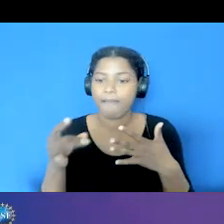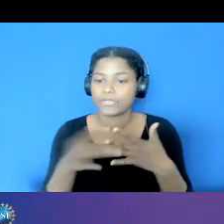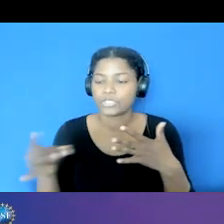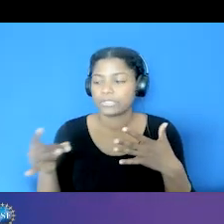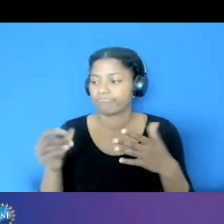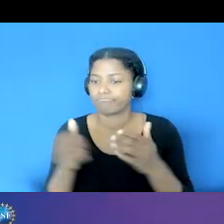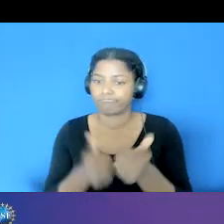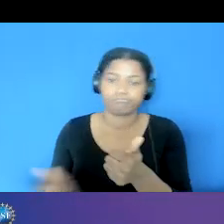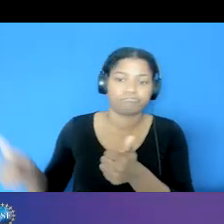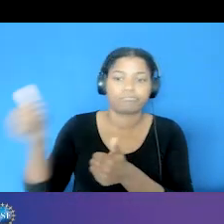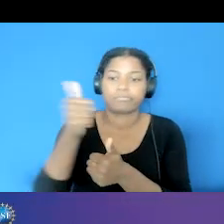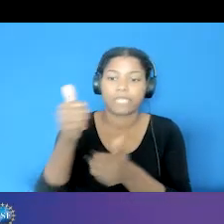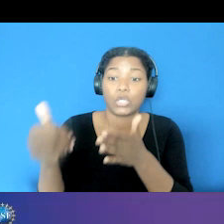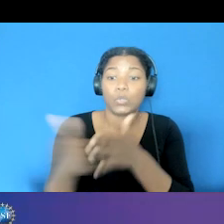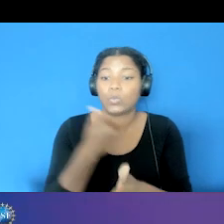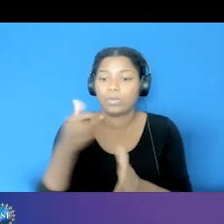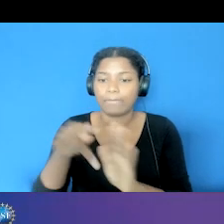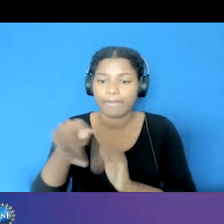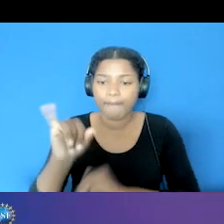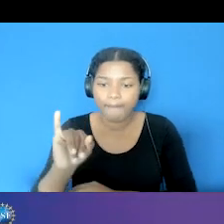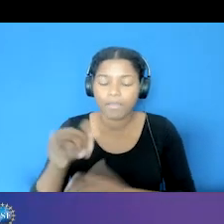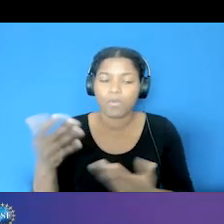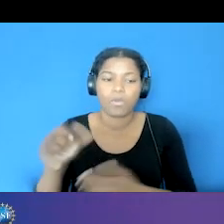to appoint a new PI or to do a sub-award.